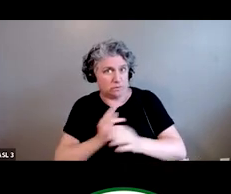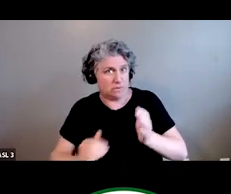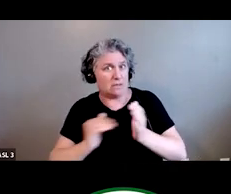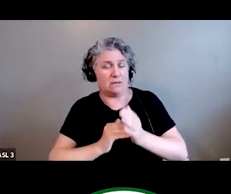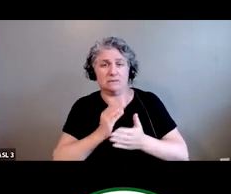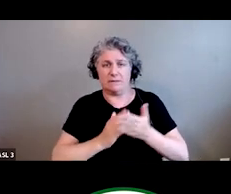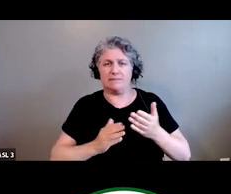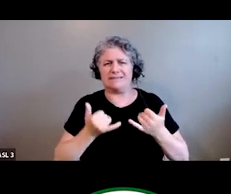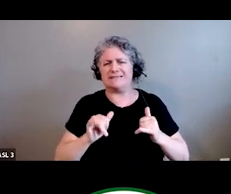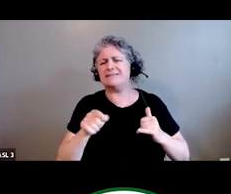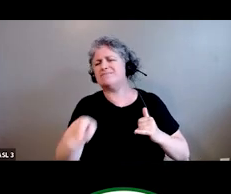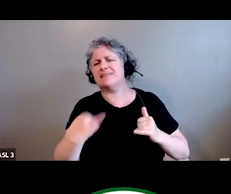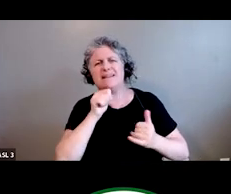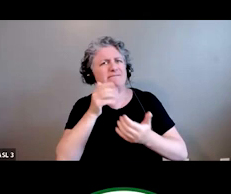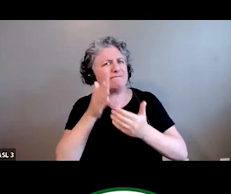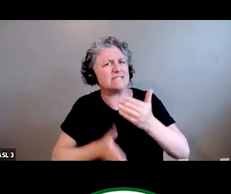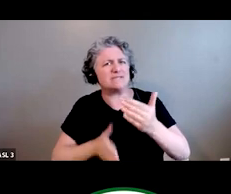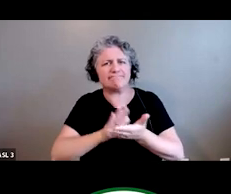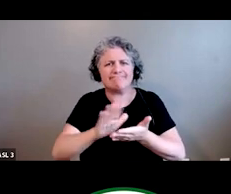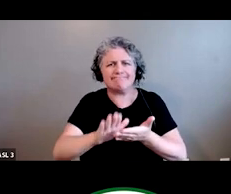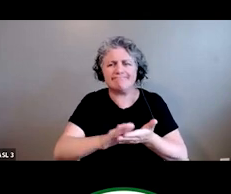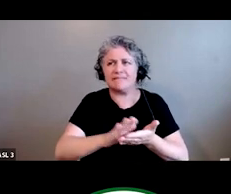I think that that often impacts accessibility.